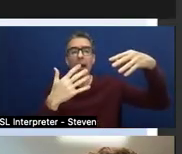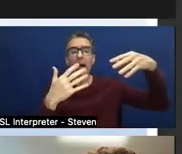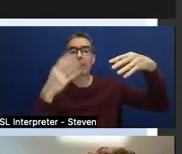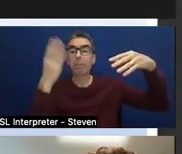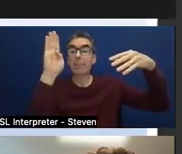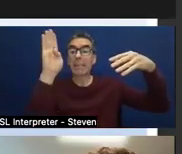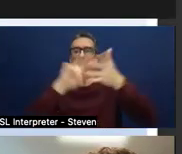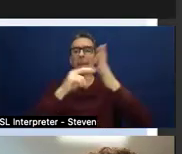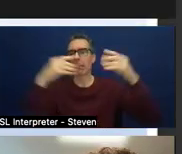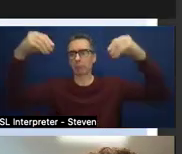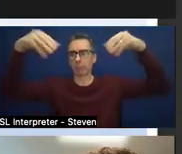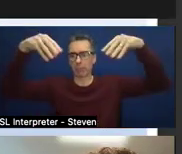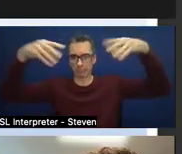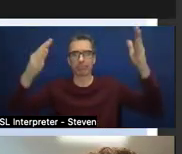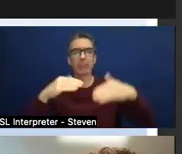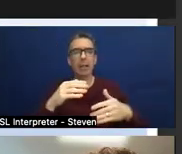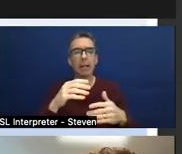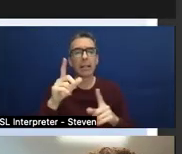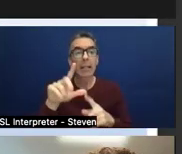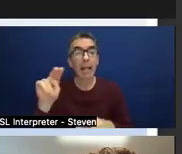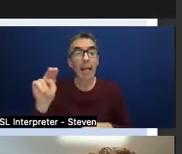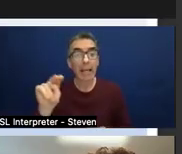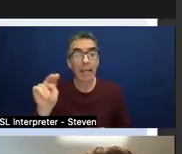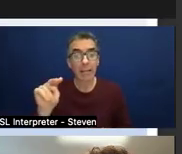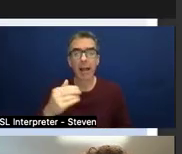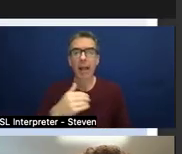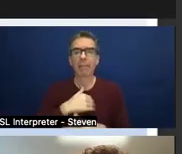Letter N shows a video information display.